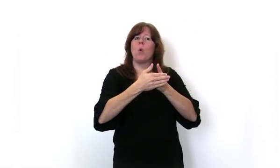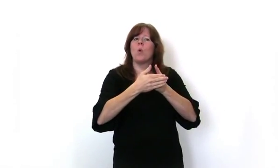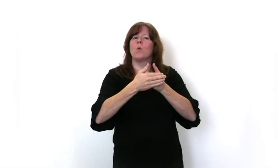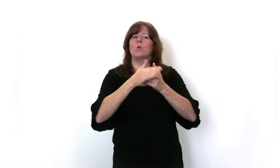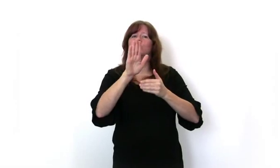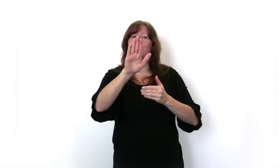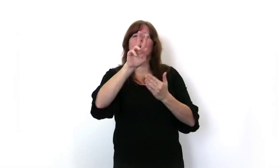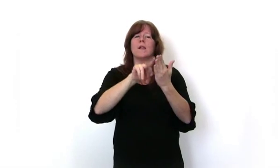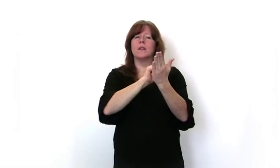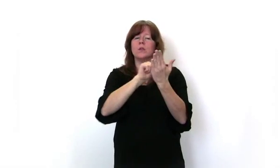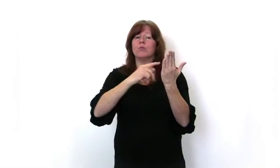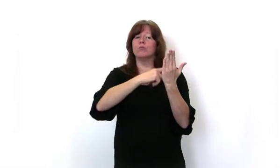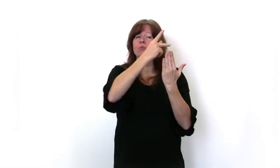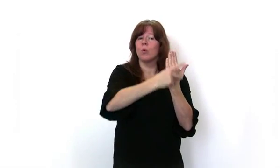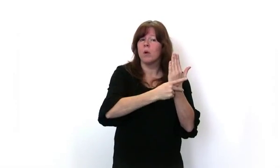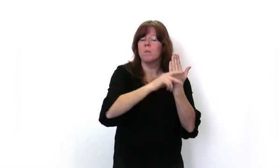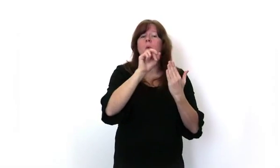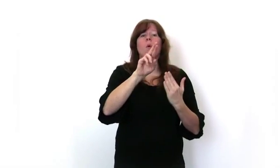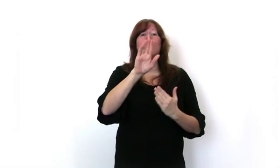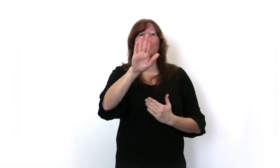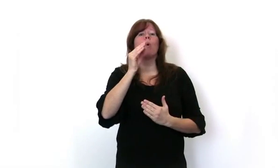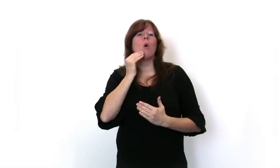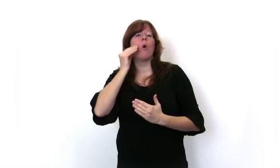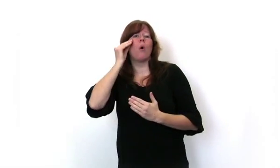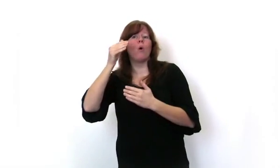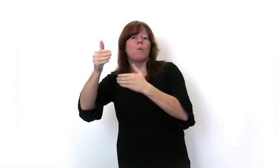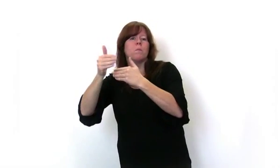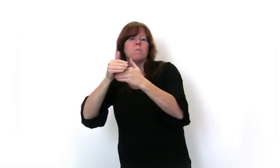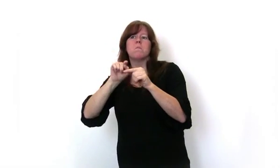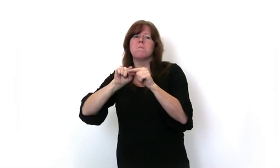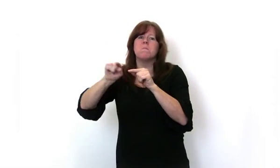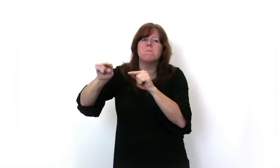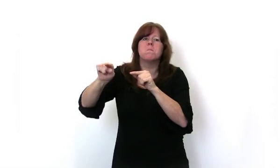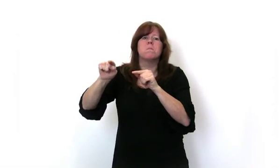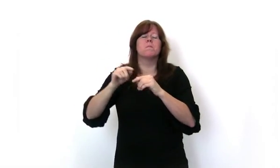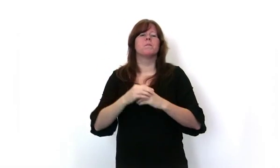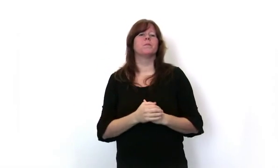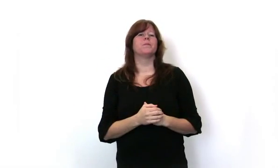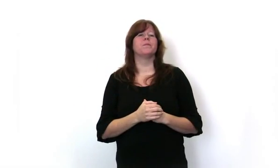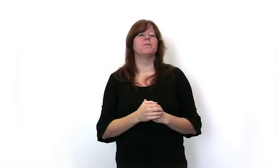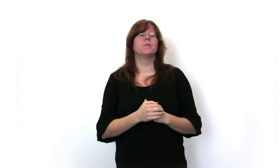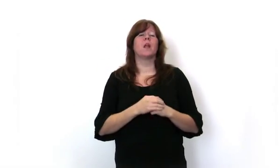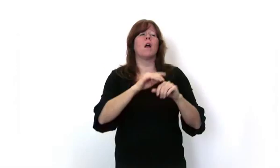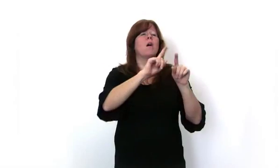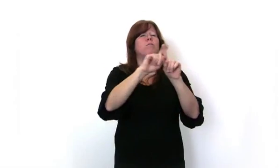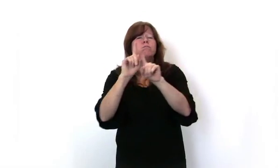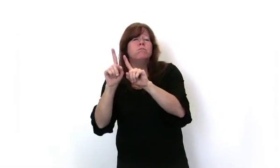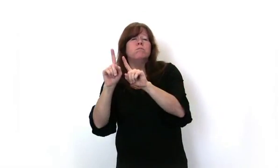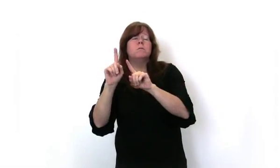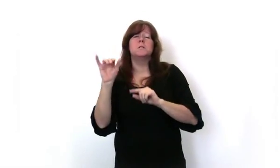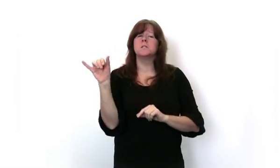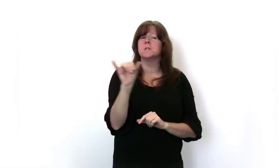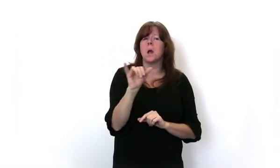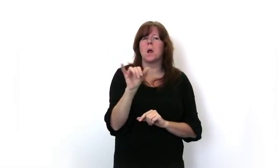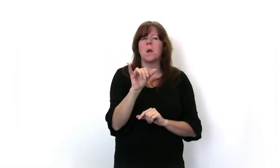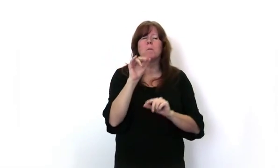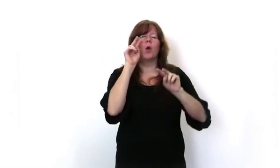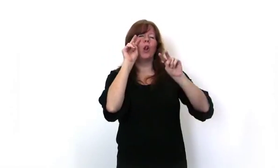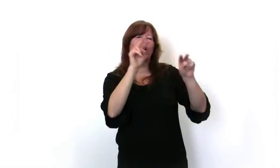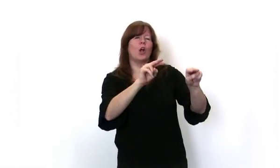Pick the one closest to your literacy program or the one closest to your home. How are they the same?